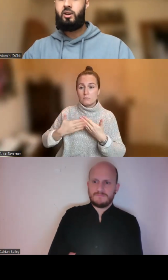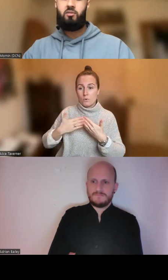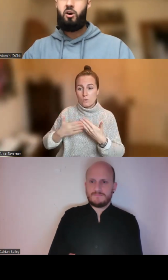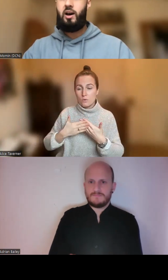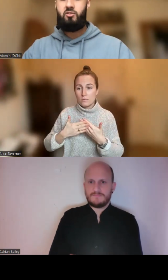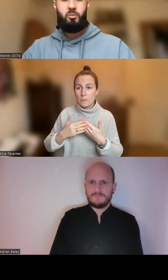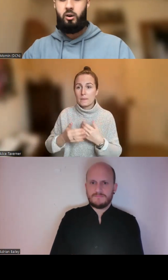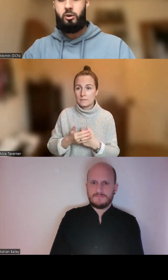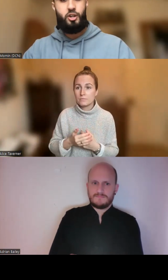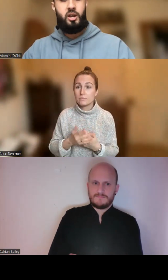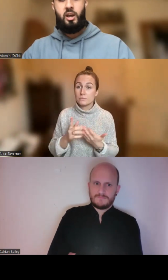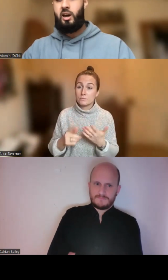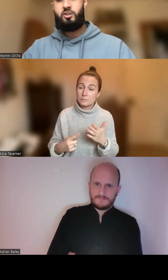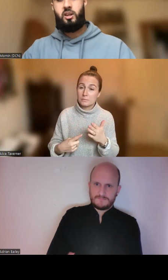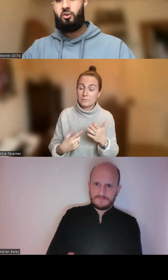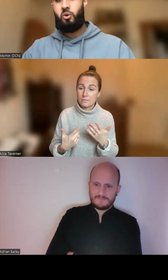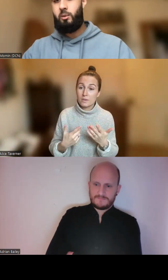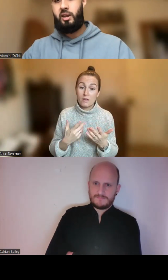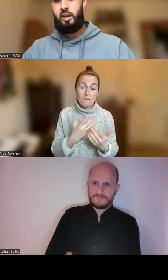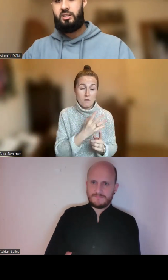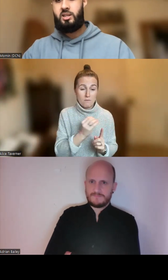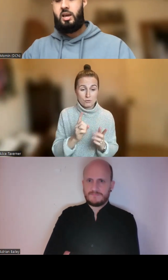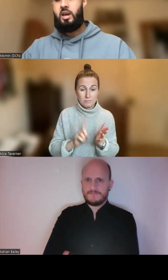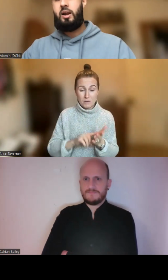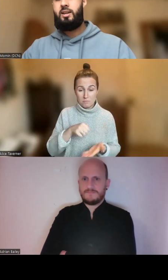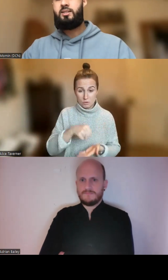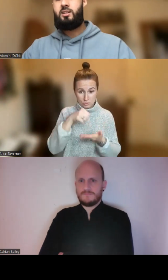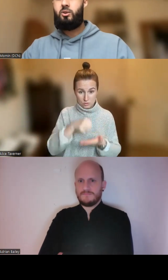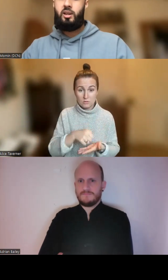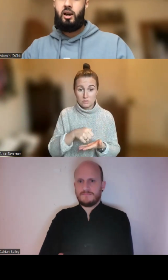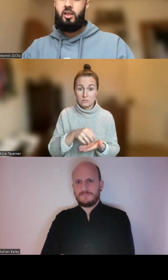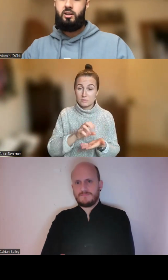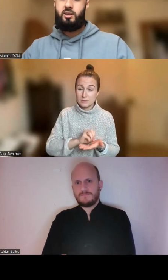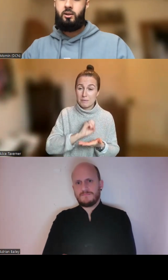okay, I've got a £500 budget, I just need to throw it at paid ads. It's looking at that and saying,